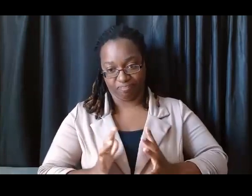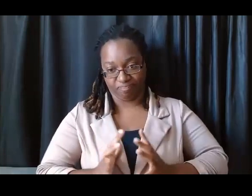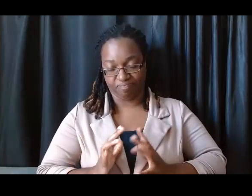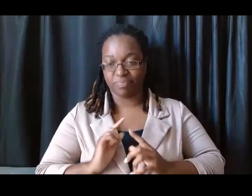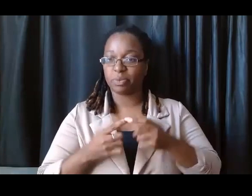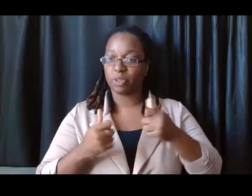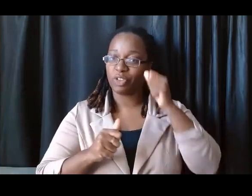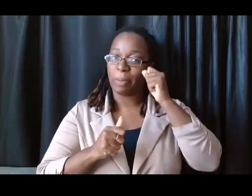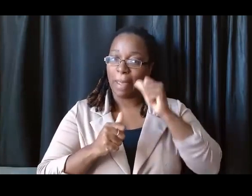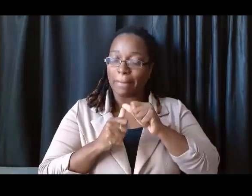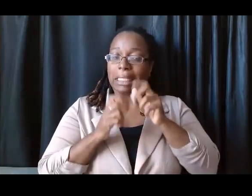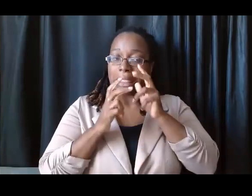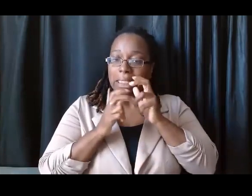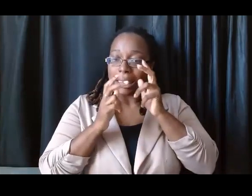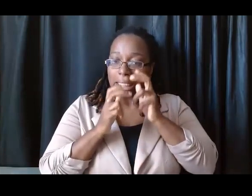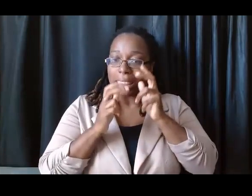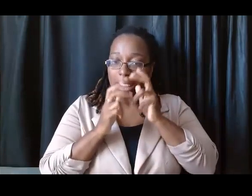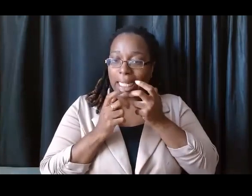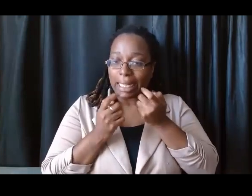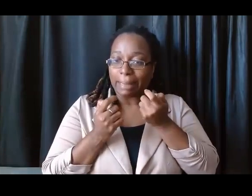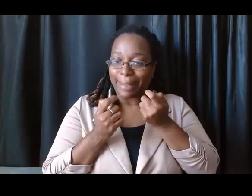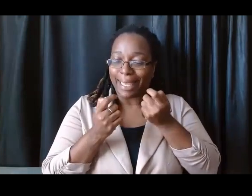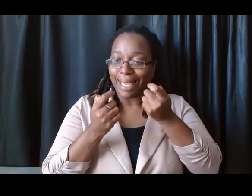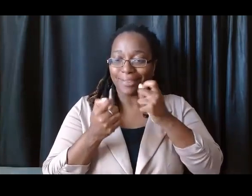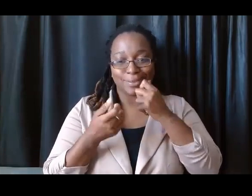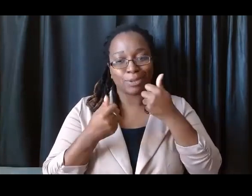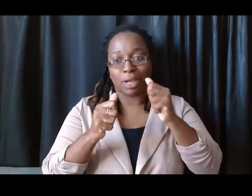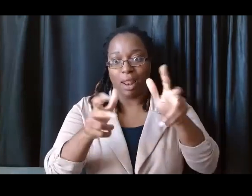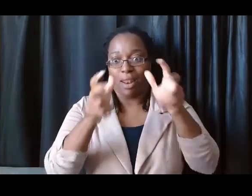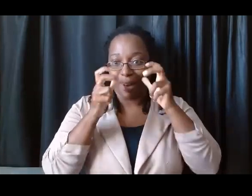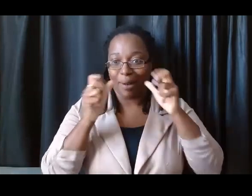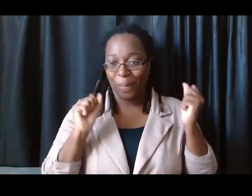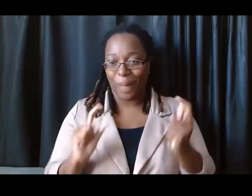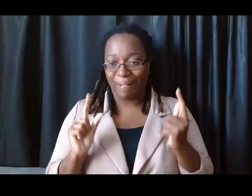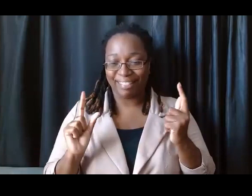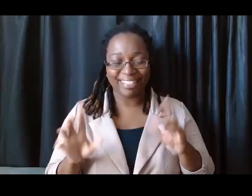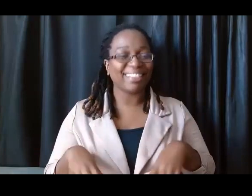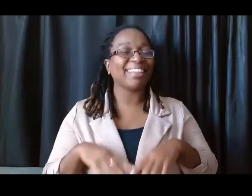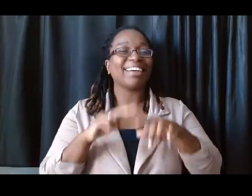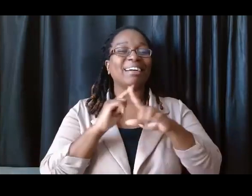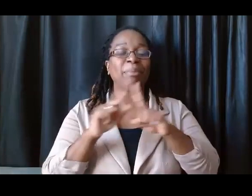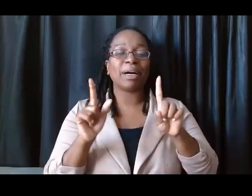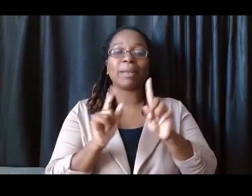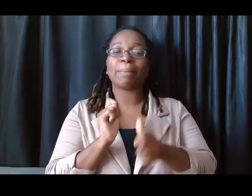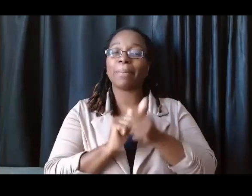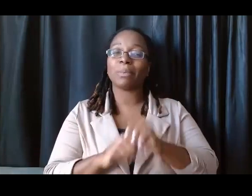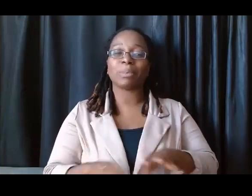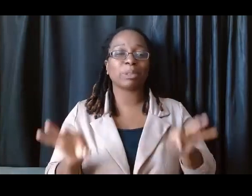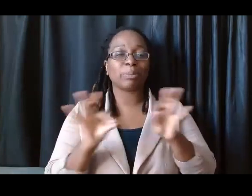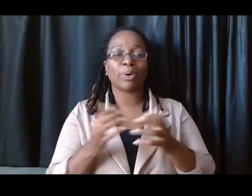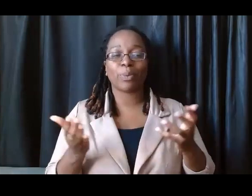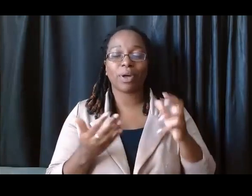Remember just take in as much as you can. Don't try to retain it all. For the most part, SSI is a financially based